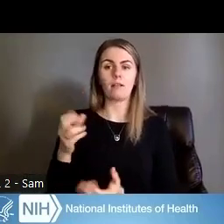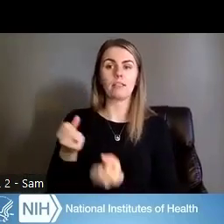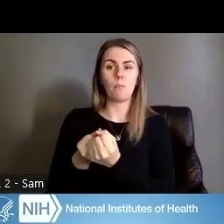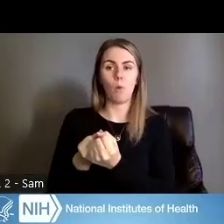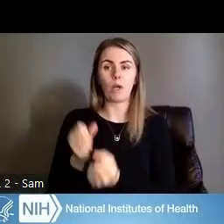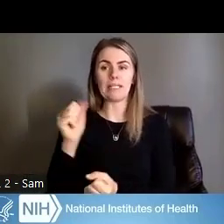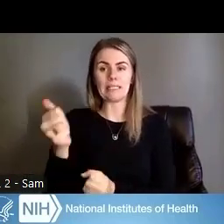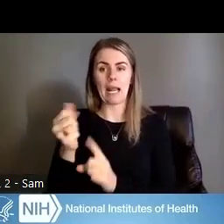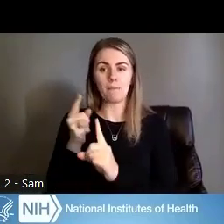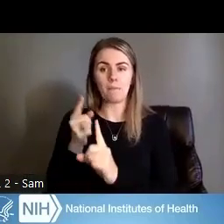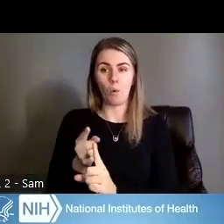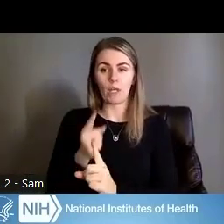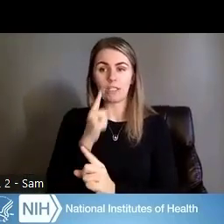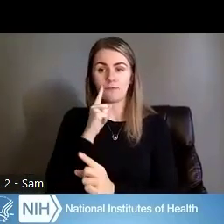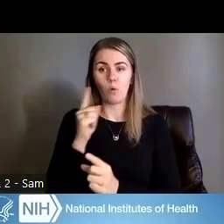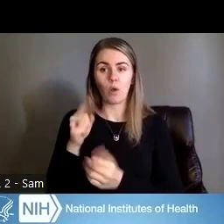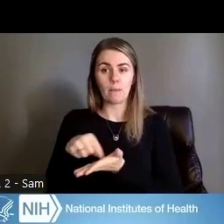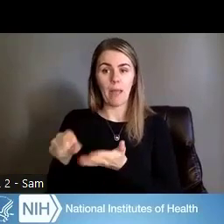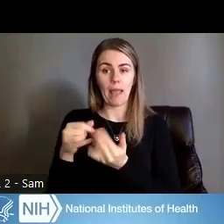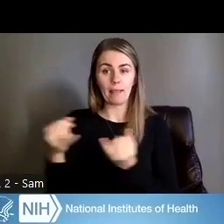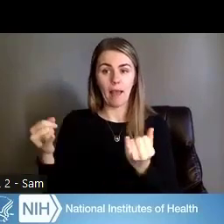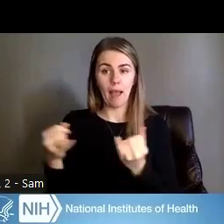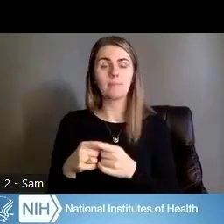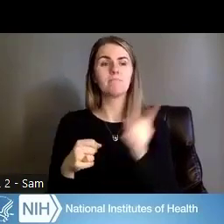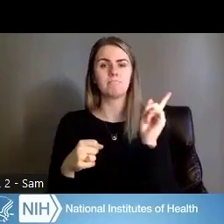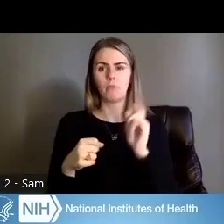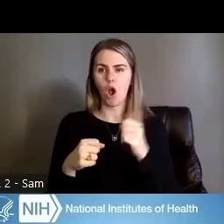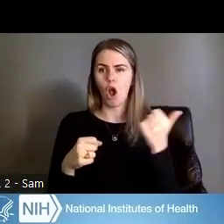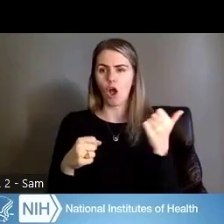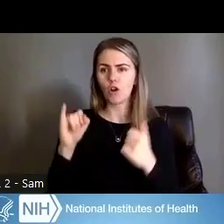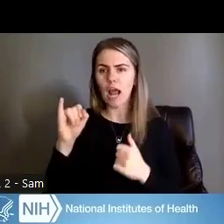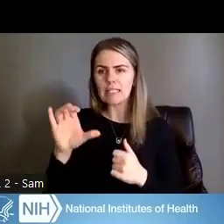And other ICs might approach is more as just giving them a second look